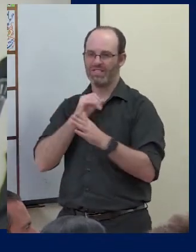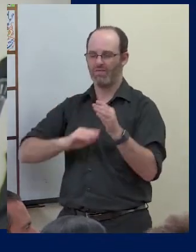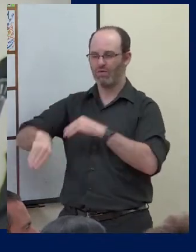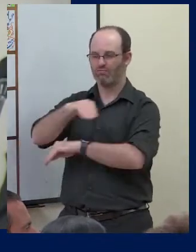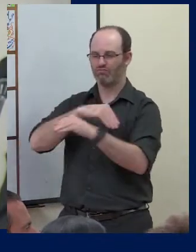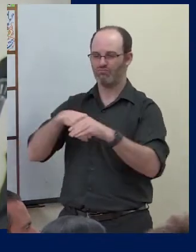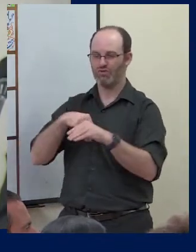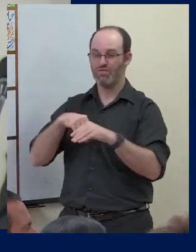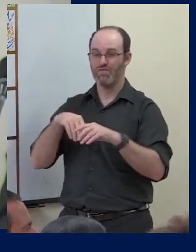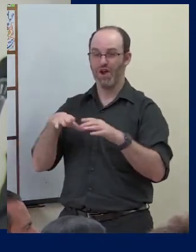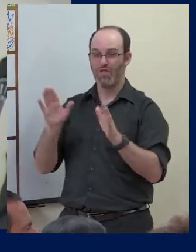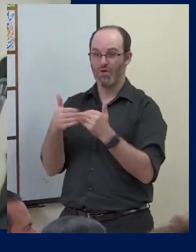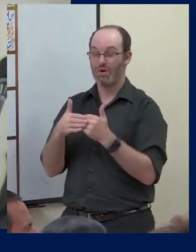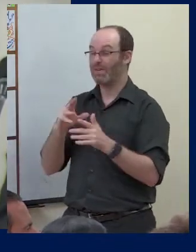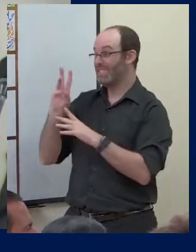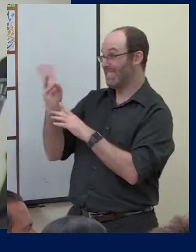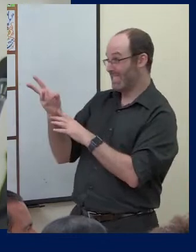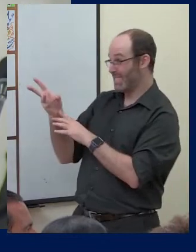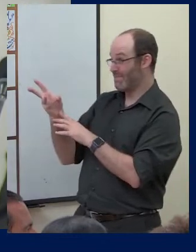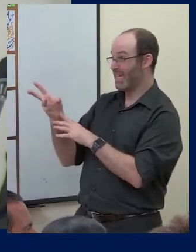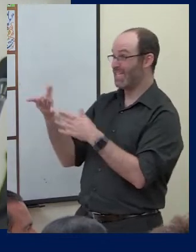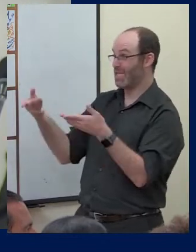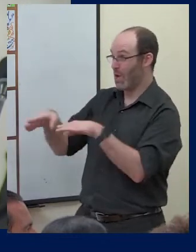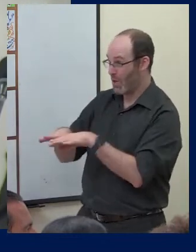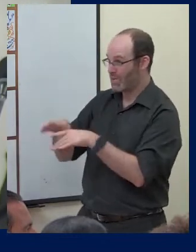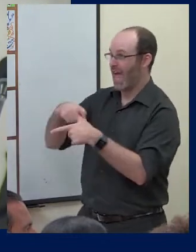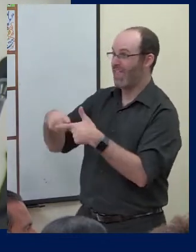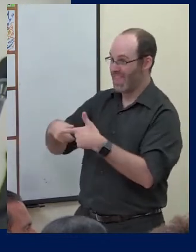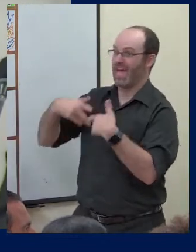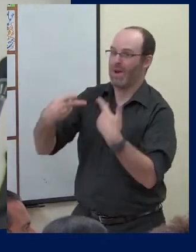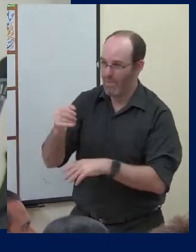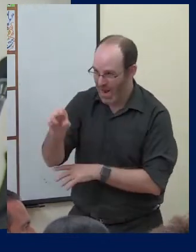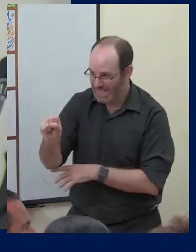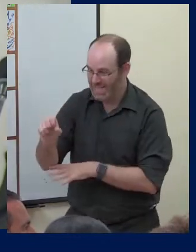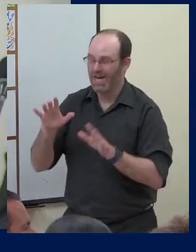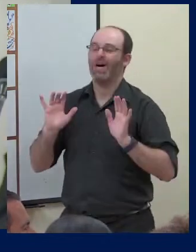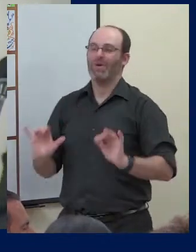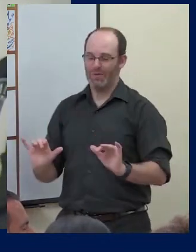So we have six minutes to close, and then we do press, OK.